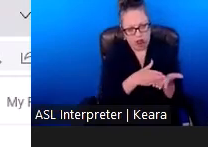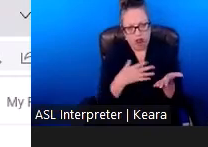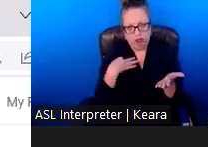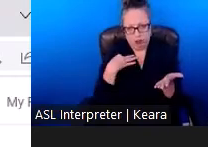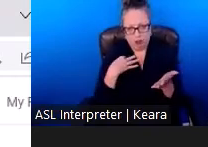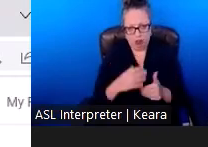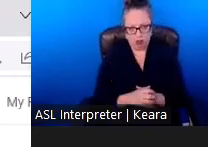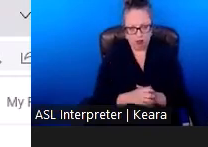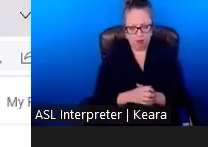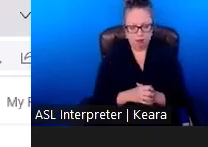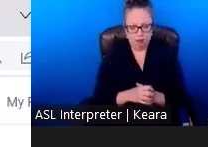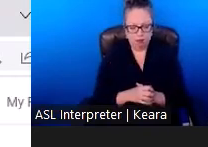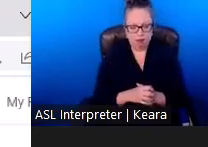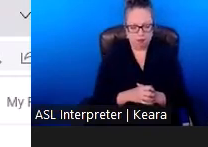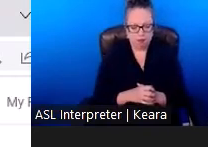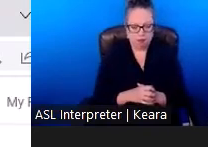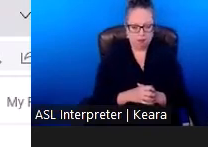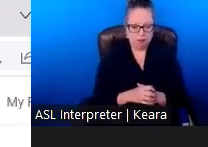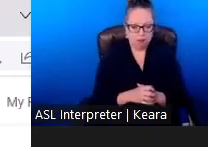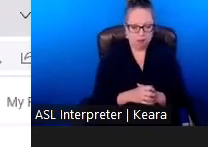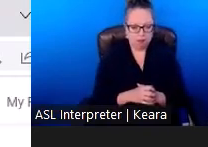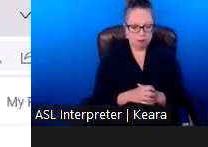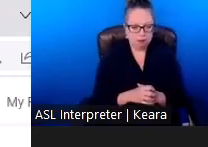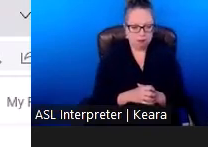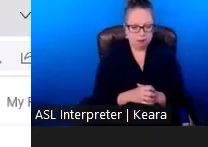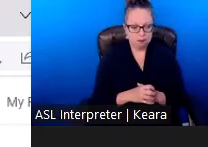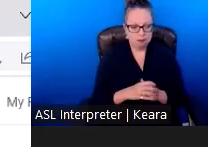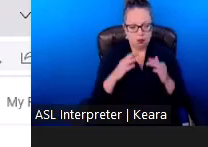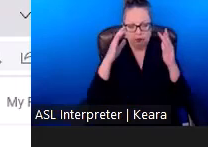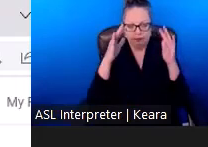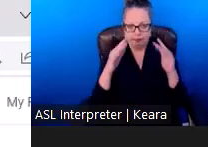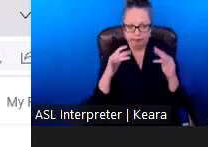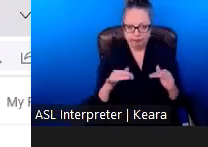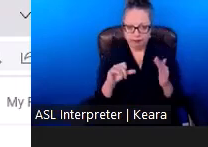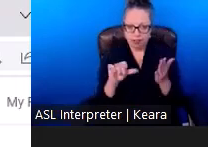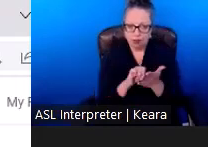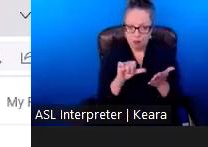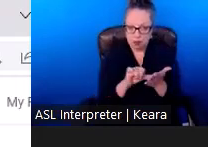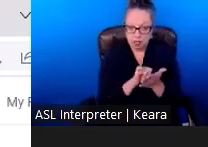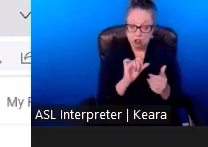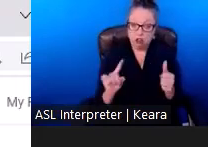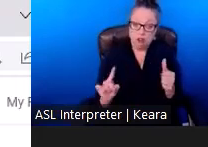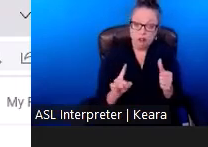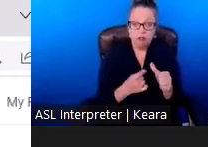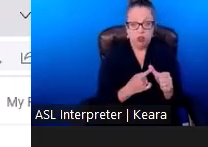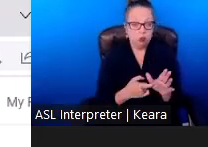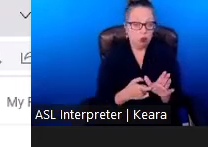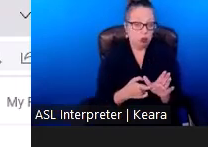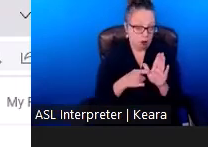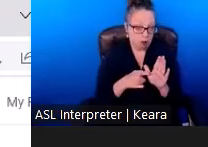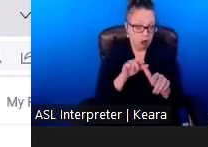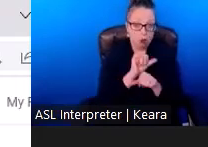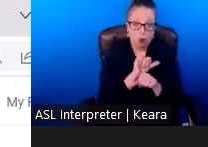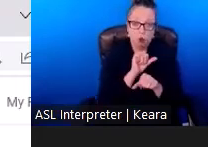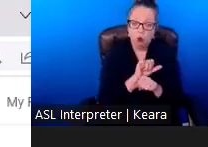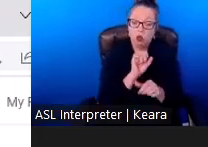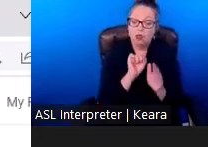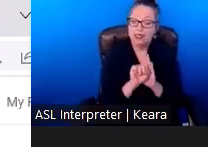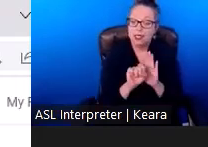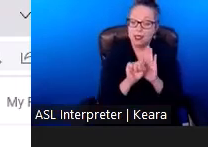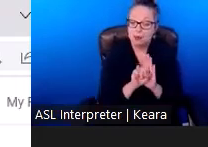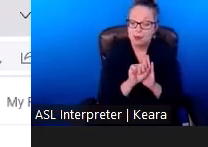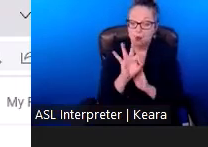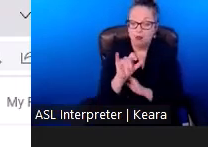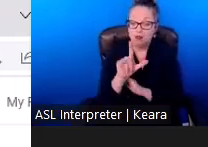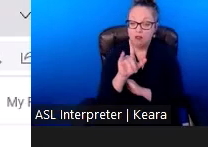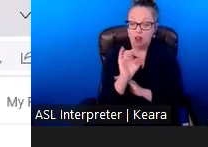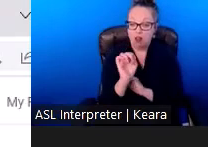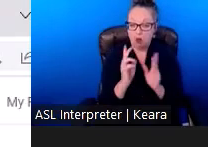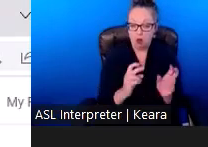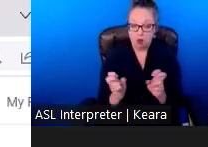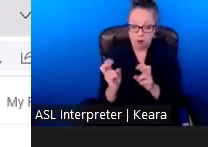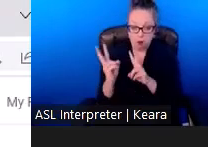Moving down the page the first requirement will be a work sample file upload. Categories